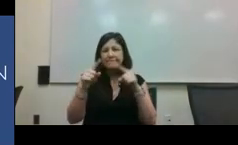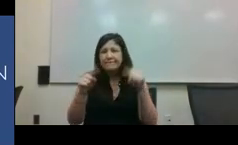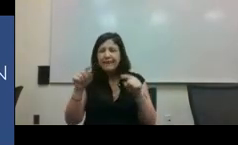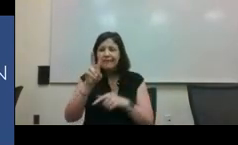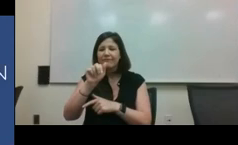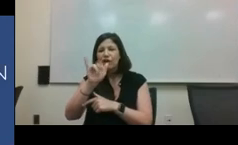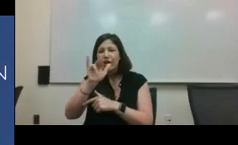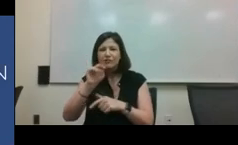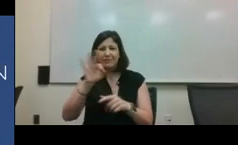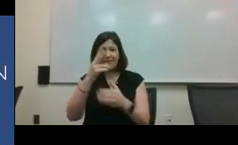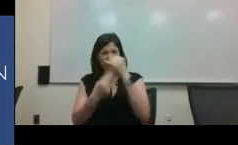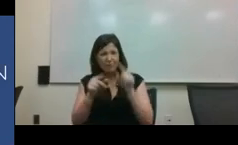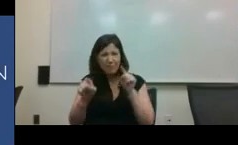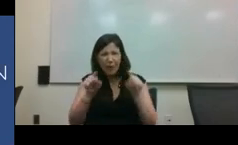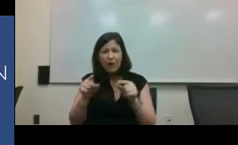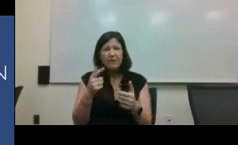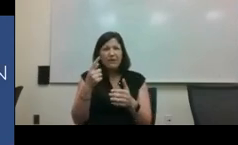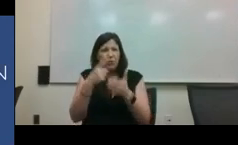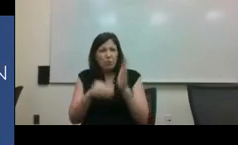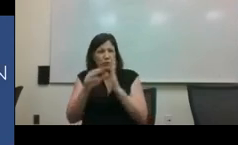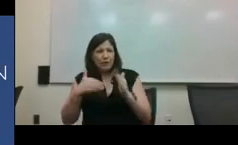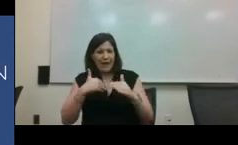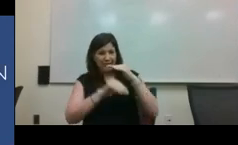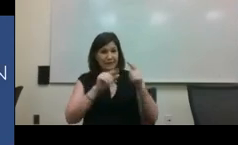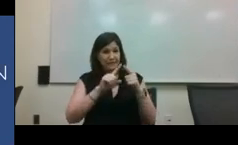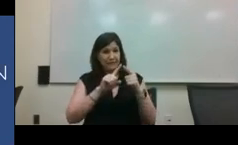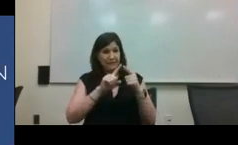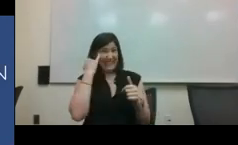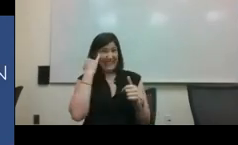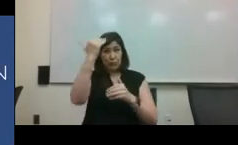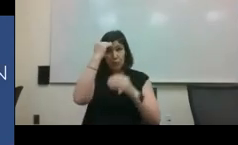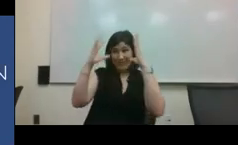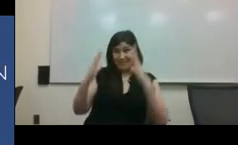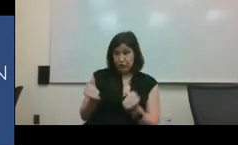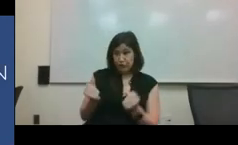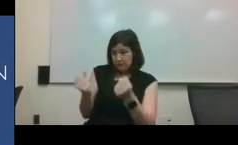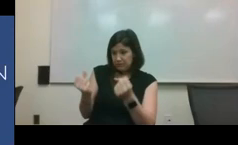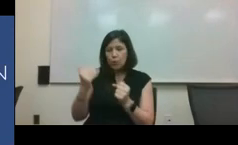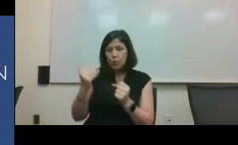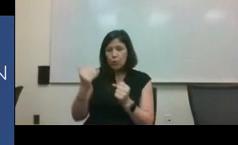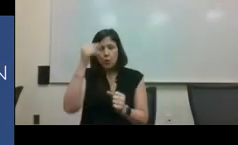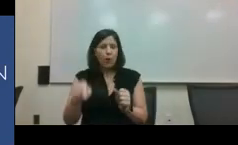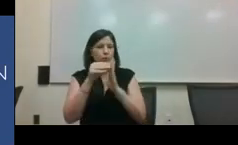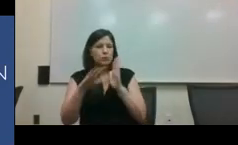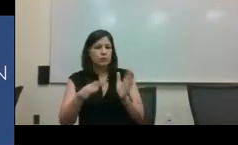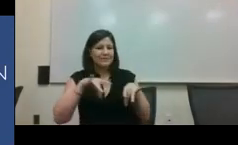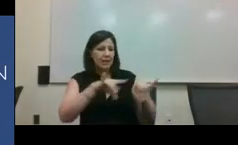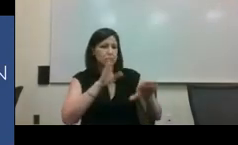So what are the students having access to, because if you know the teachers are presenting then you can better understand what the students acquisition might be.